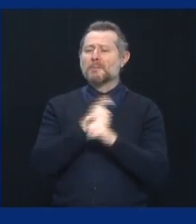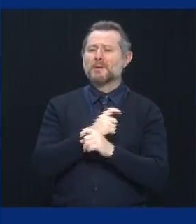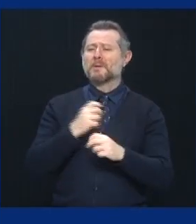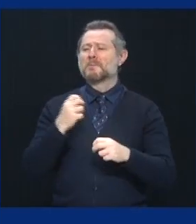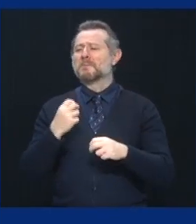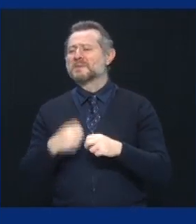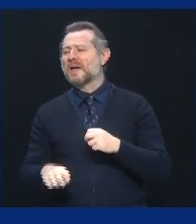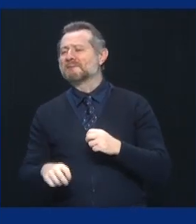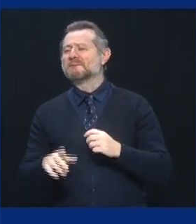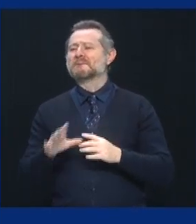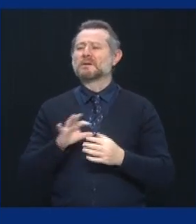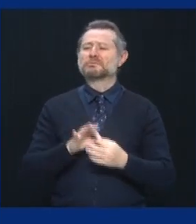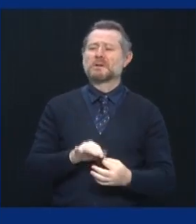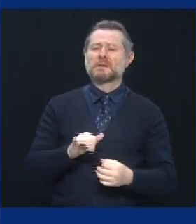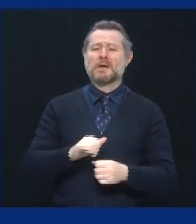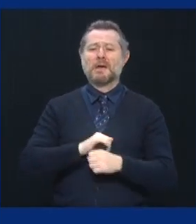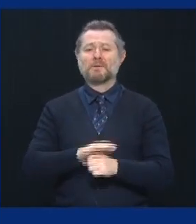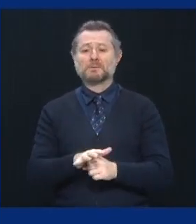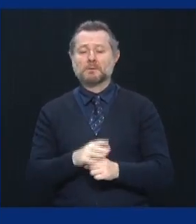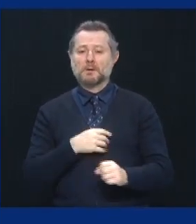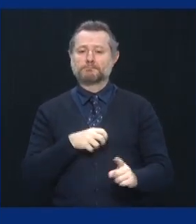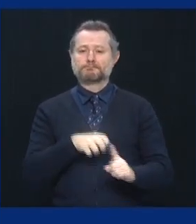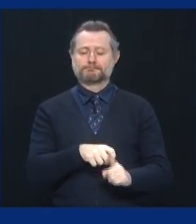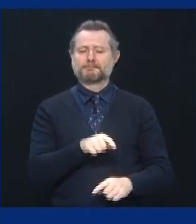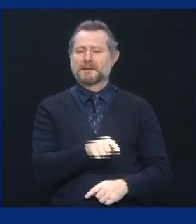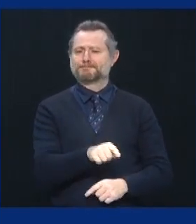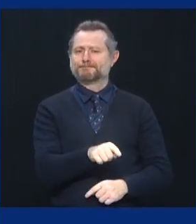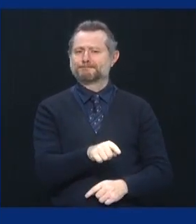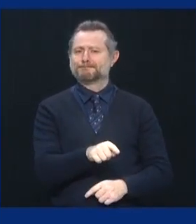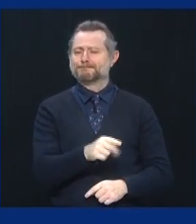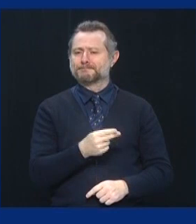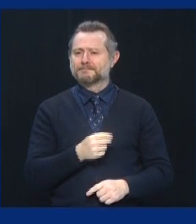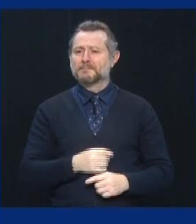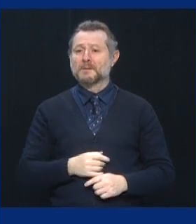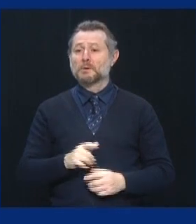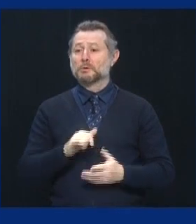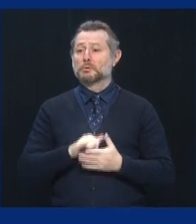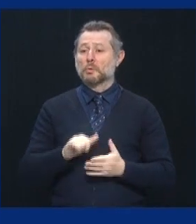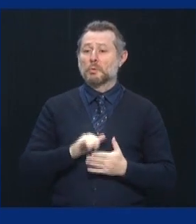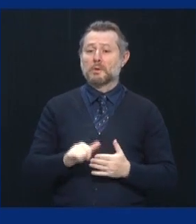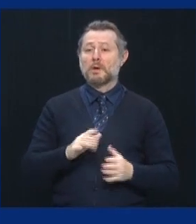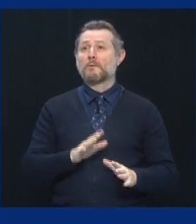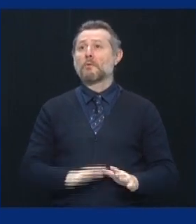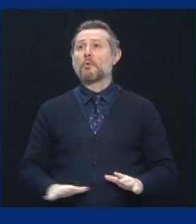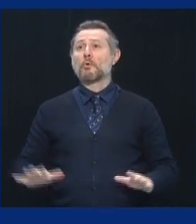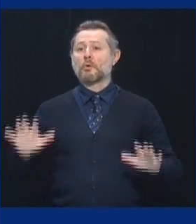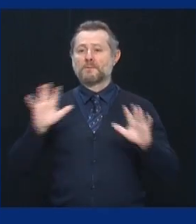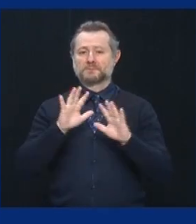THING DONE. SOMOS, WE'VE CALLED ON SOMOS FOR ALMOST EVERY HARD TASK THAT WE'VE BEEN DEALING WITH DURING